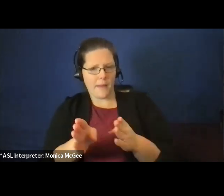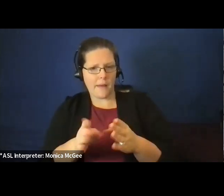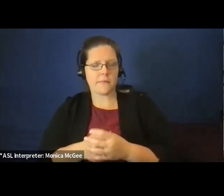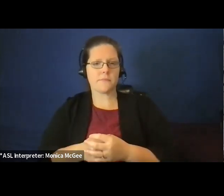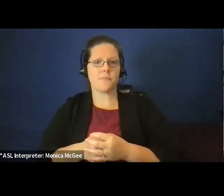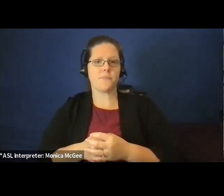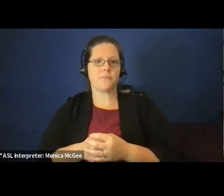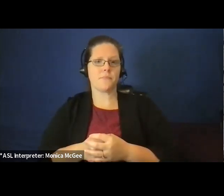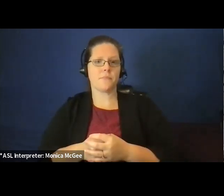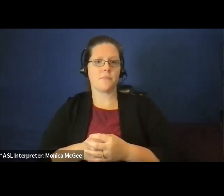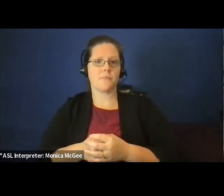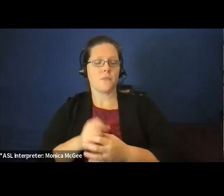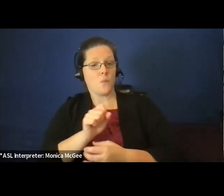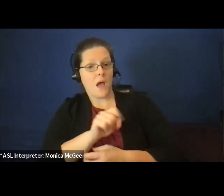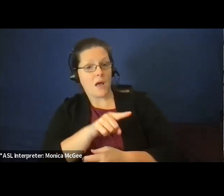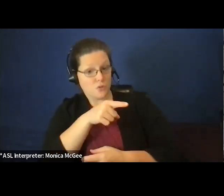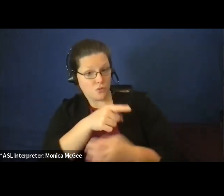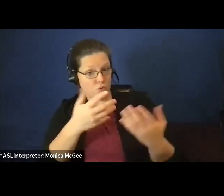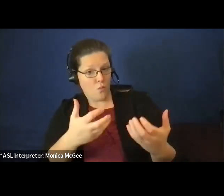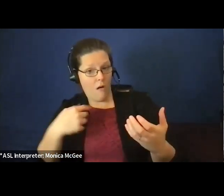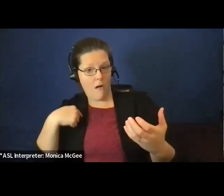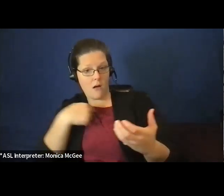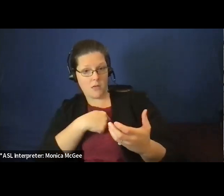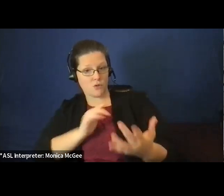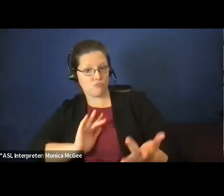to evacuate? Do you -- what is your